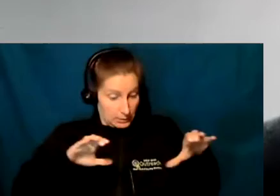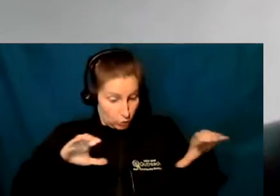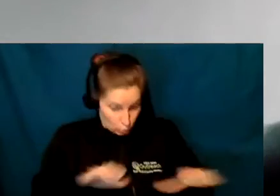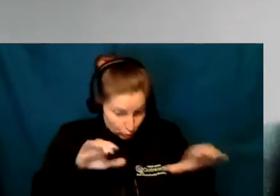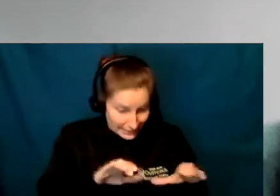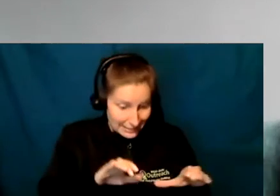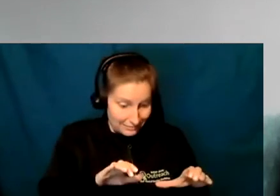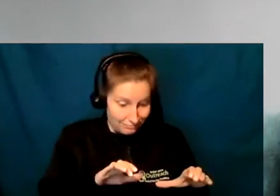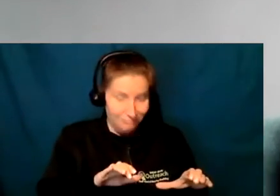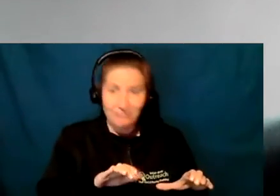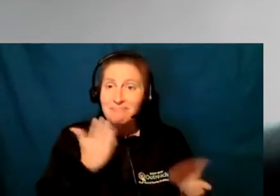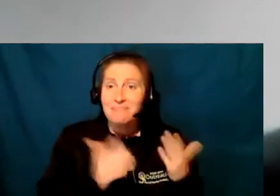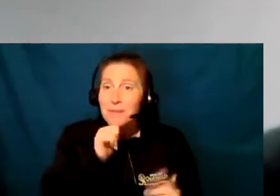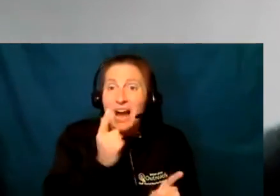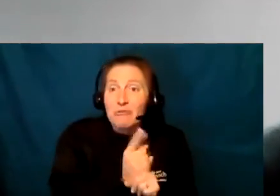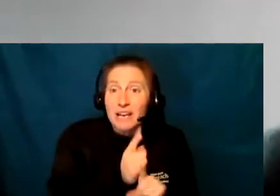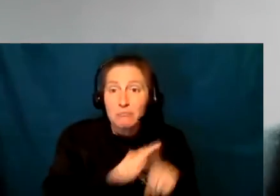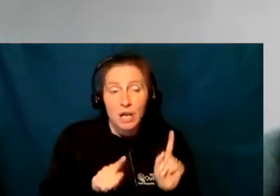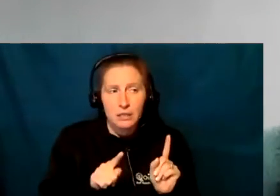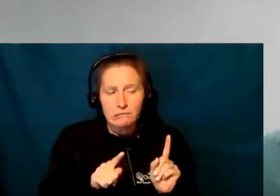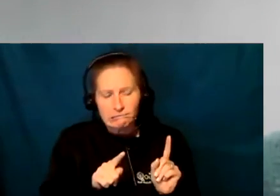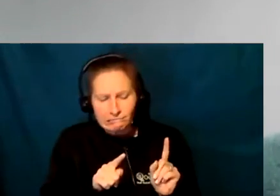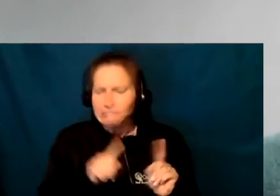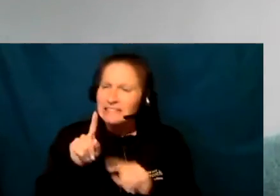maybe it wasn't right, but then I ask questions, and I move on, and